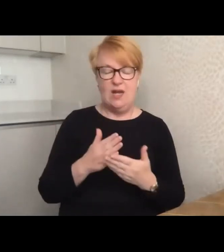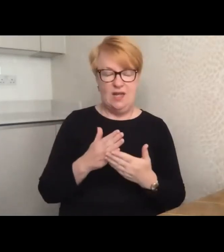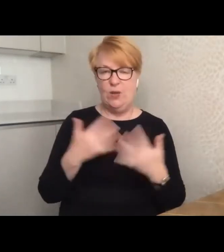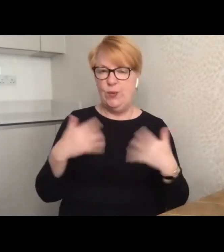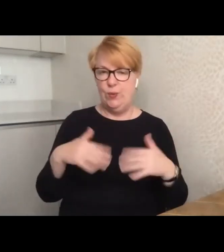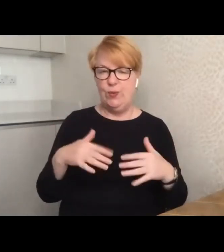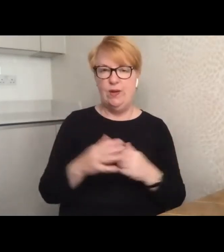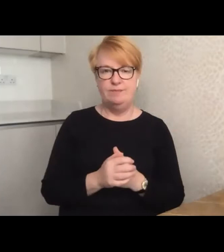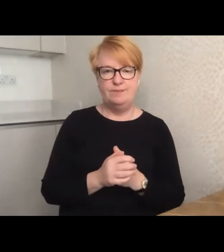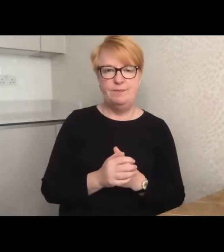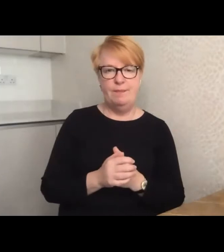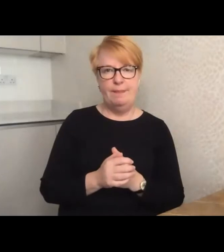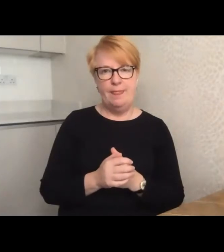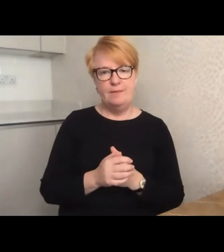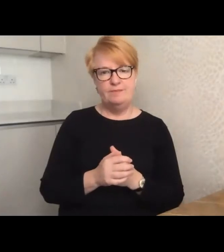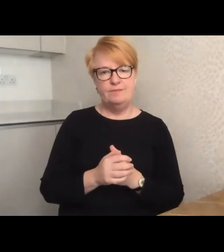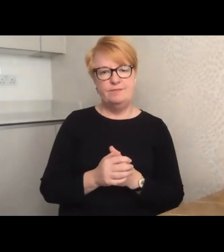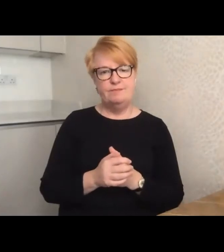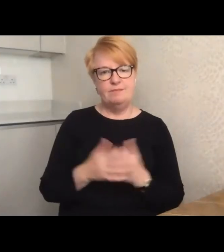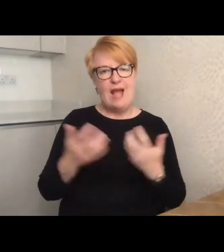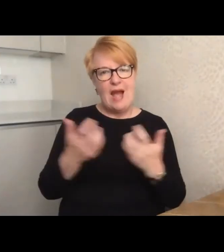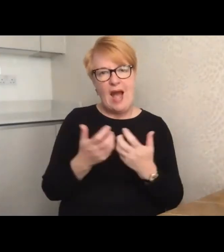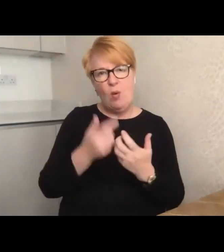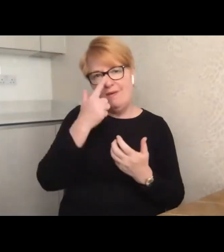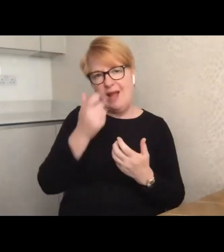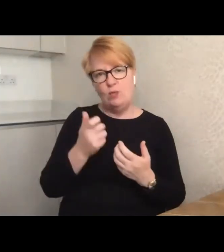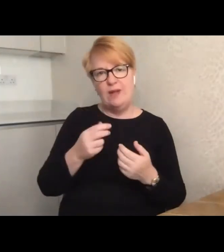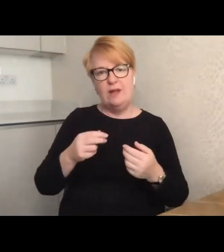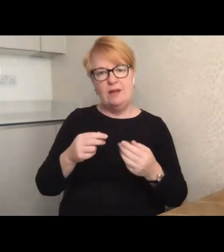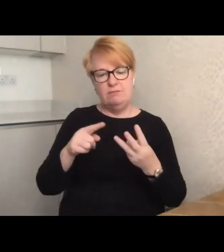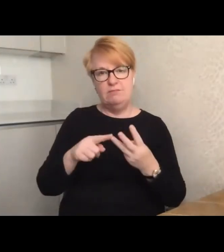And can we find ways of dispersing or limiting this labour or at least recognising it?